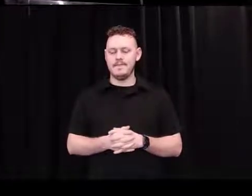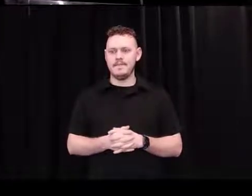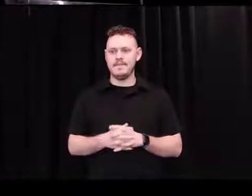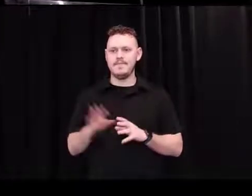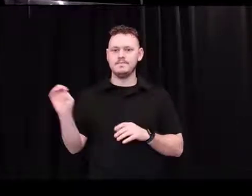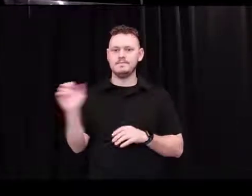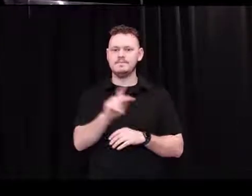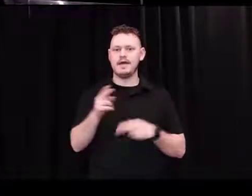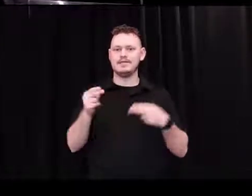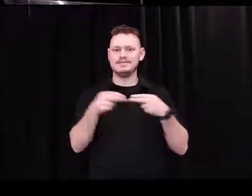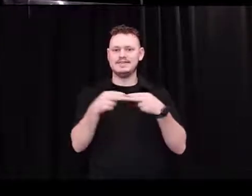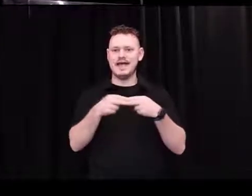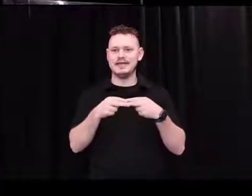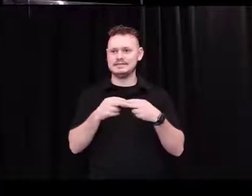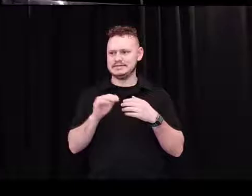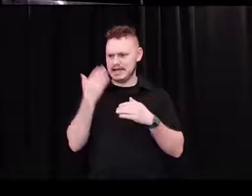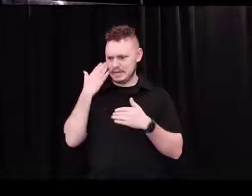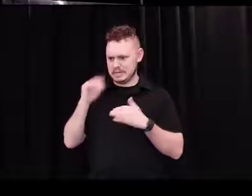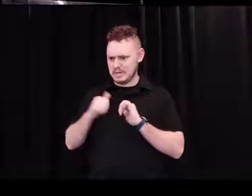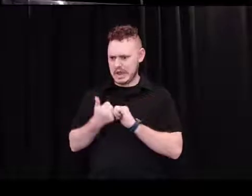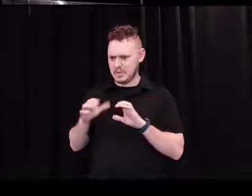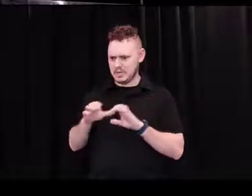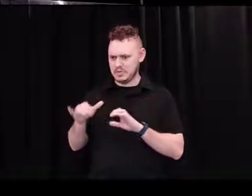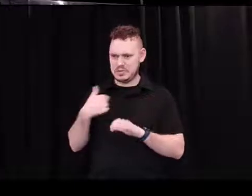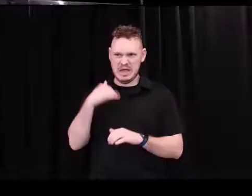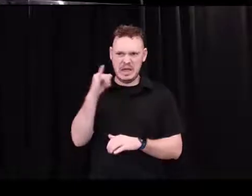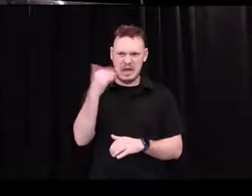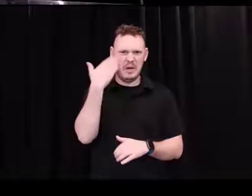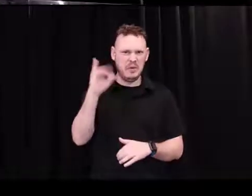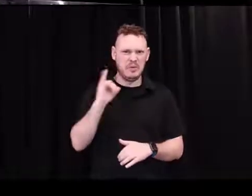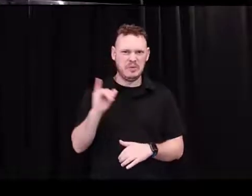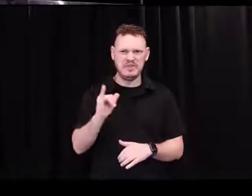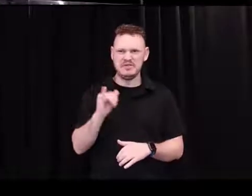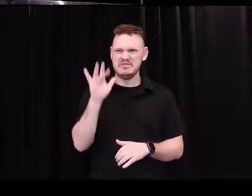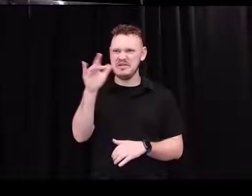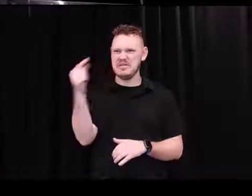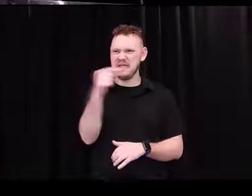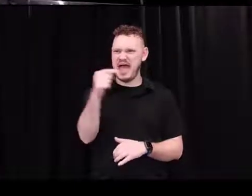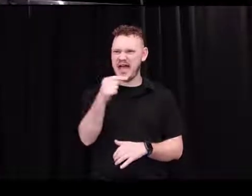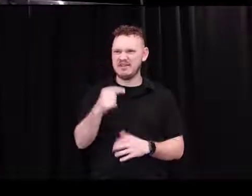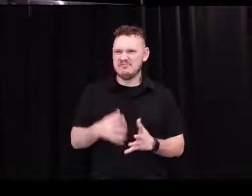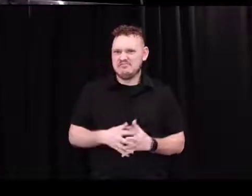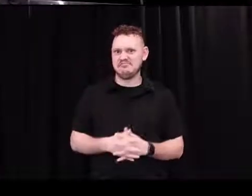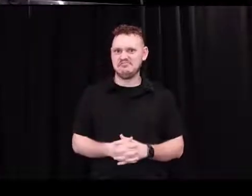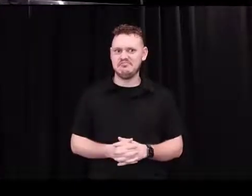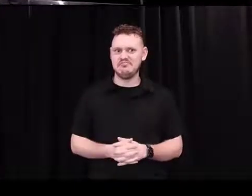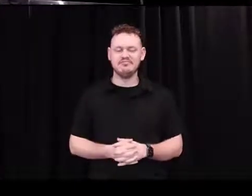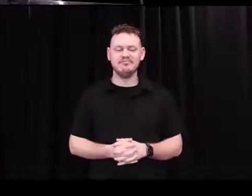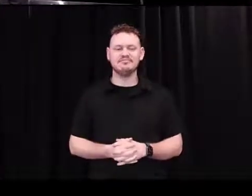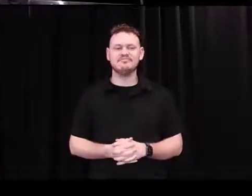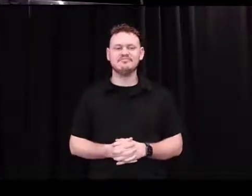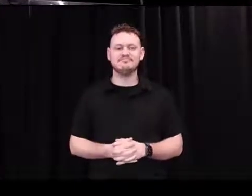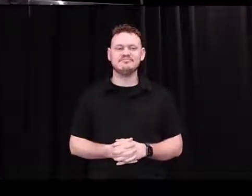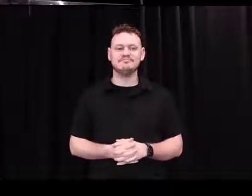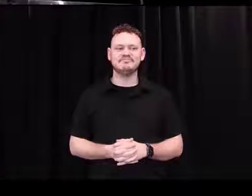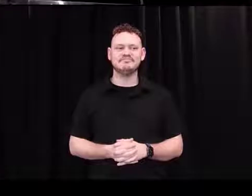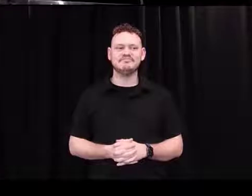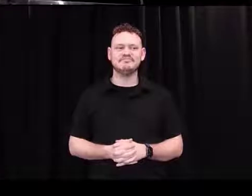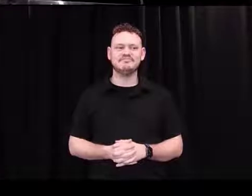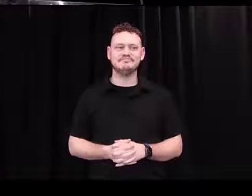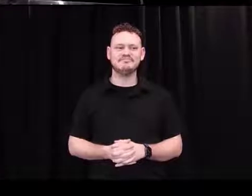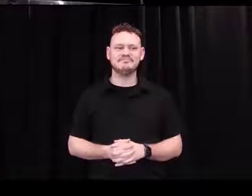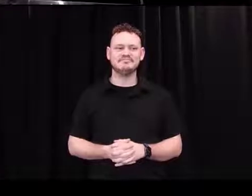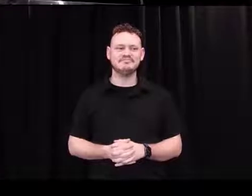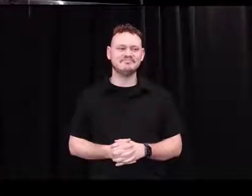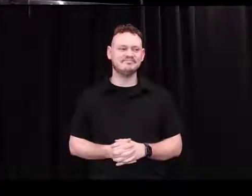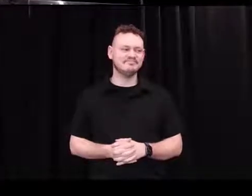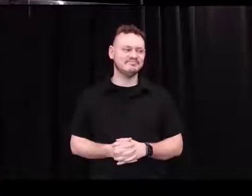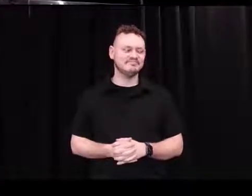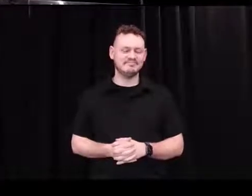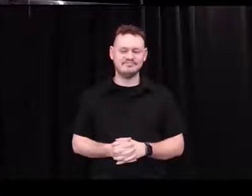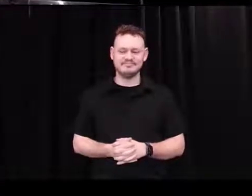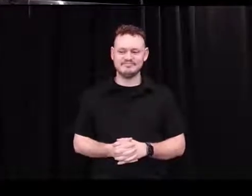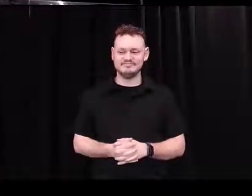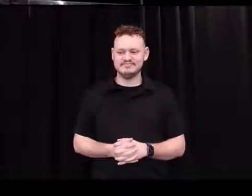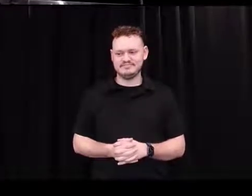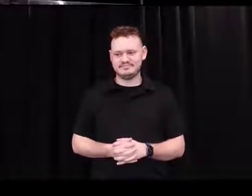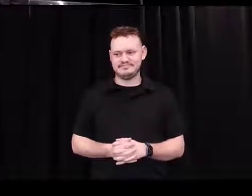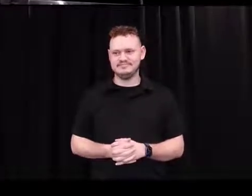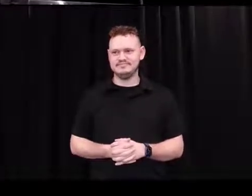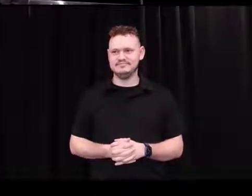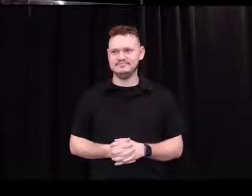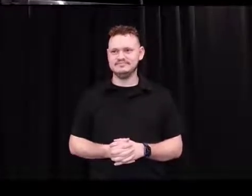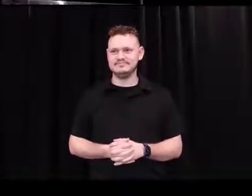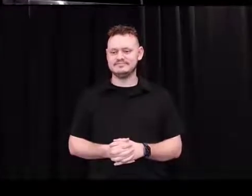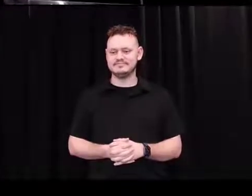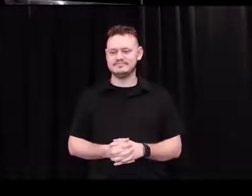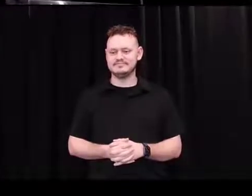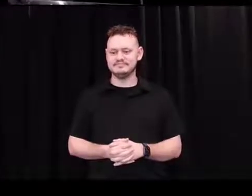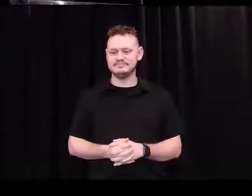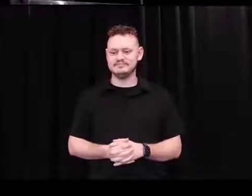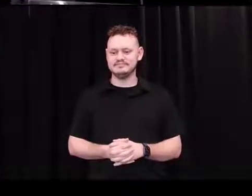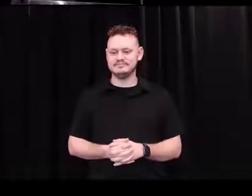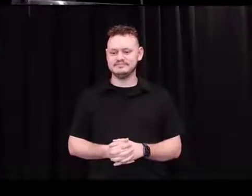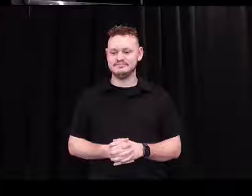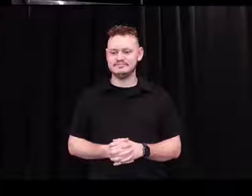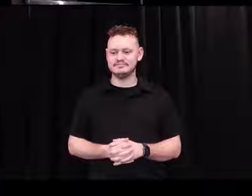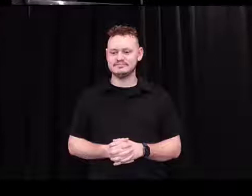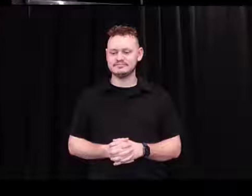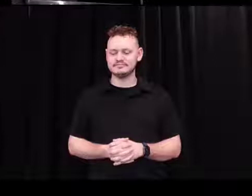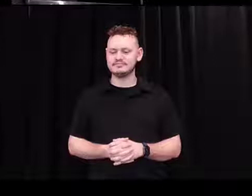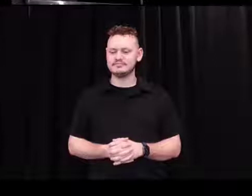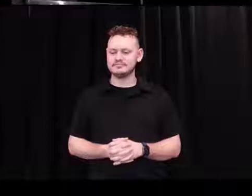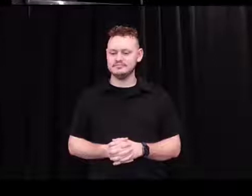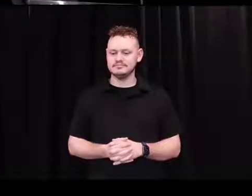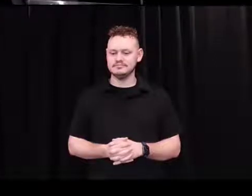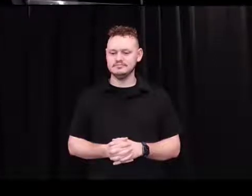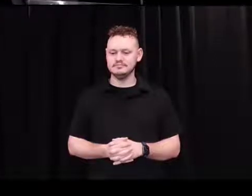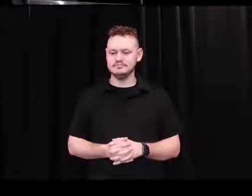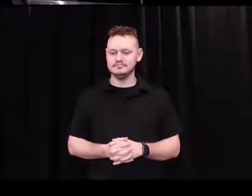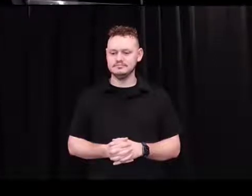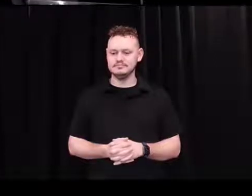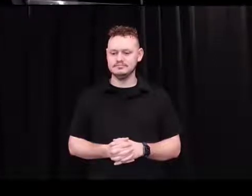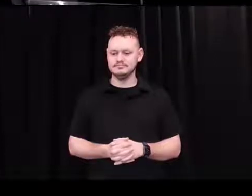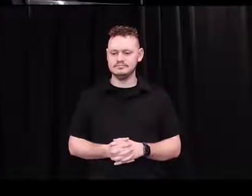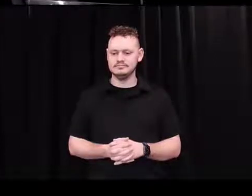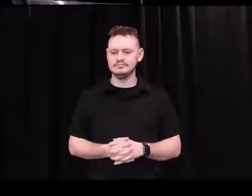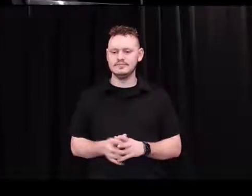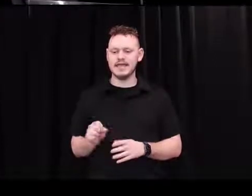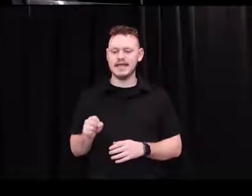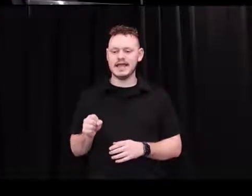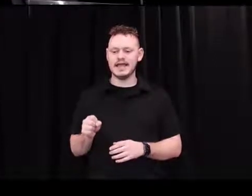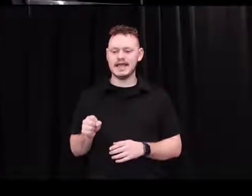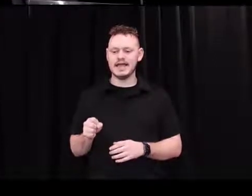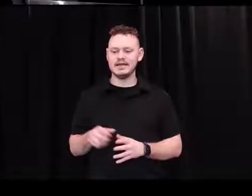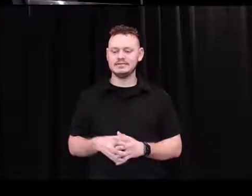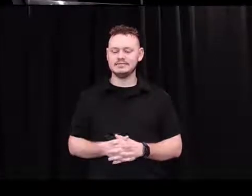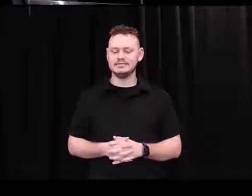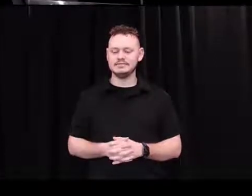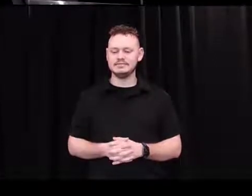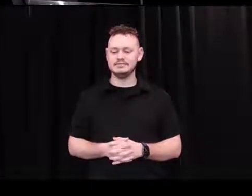I don't know how we do that actually. Click the back button, yeah yeah yeah hit the the thing